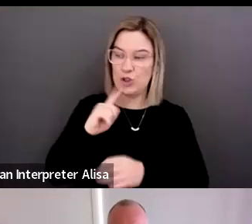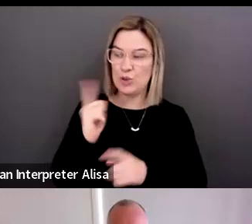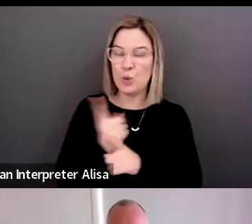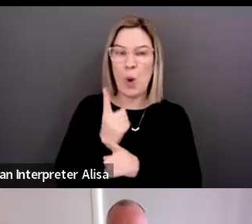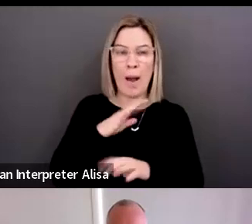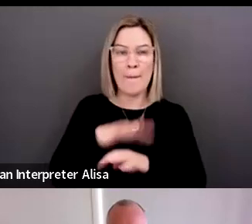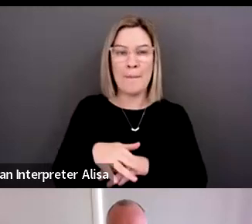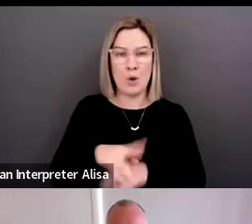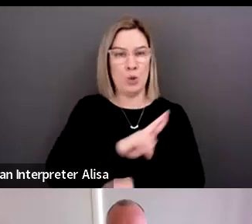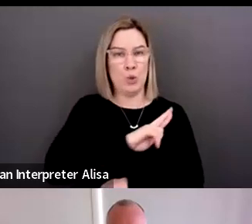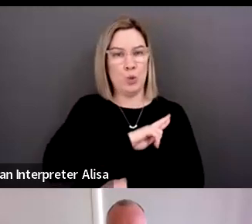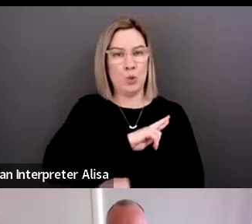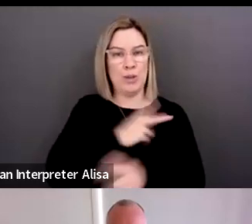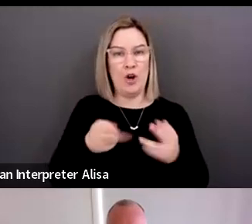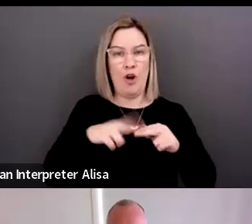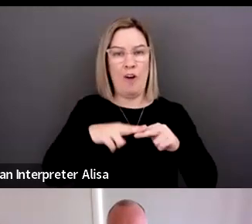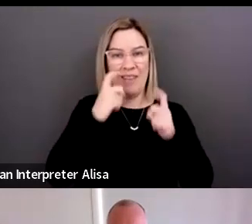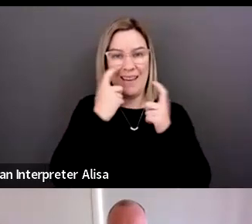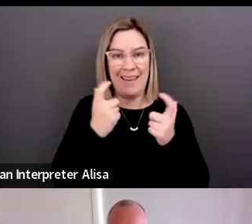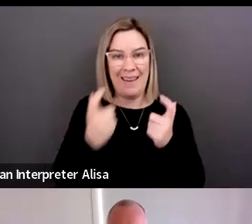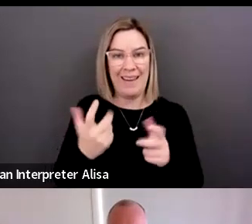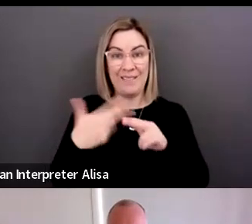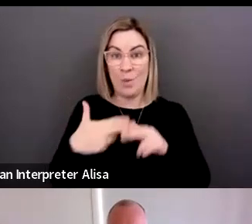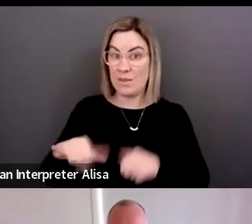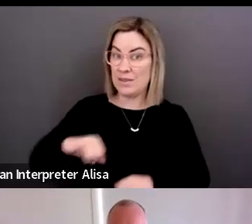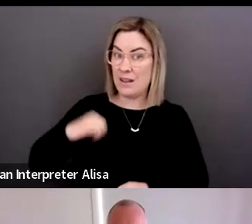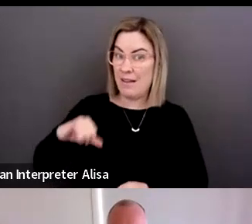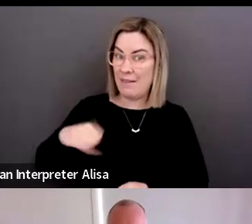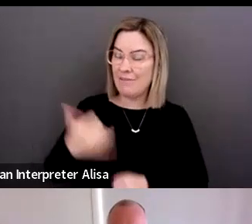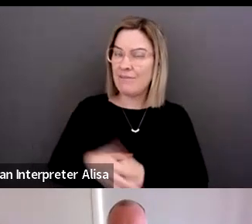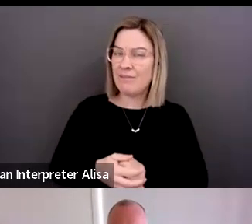sponsorship framework I think is a really beneficial one. And Kate raised